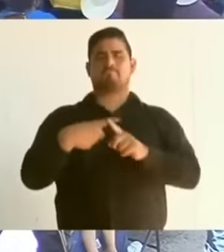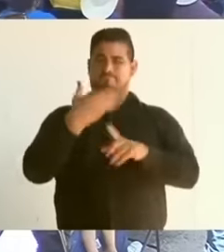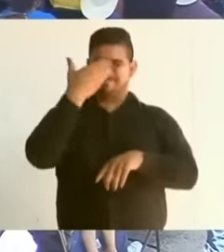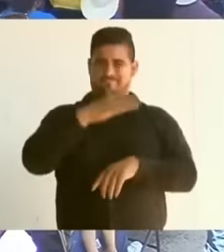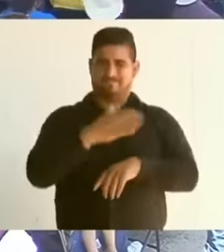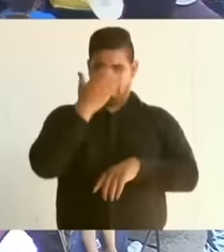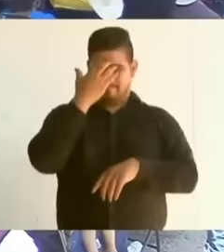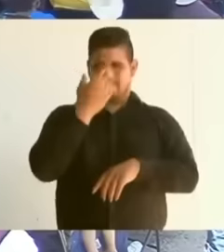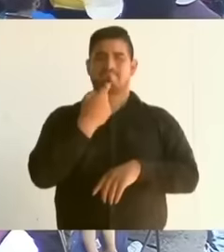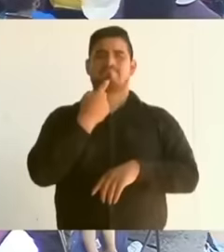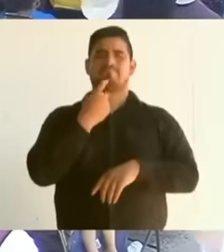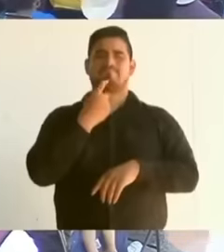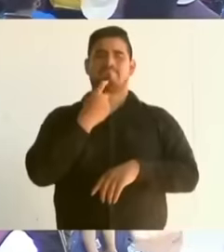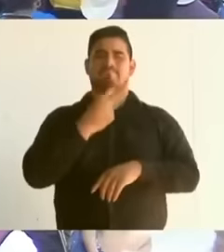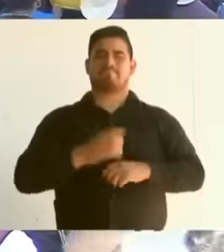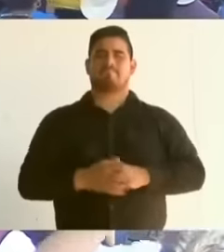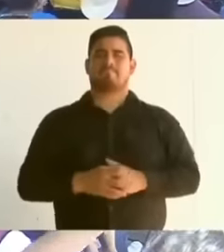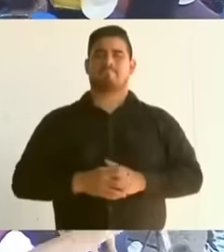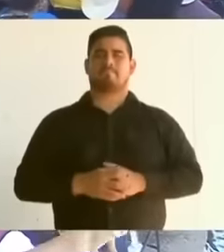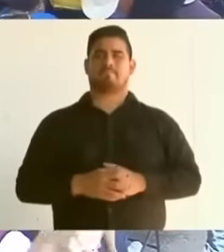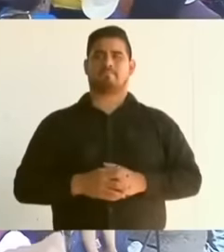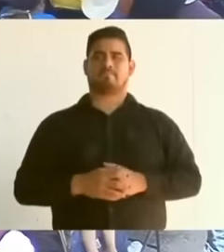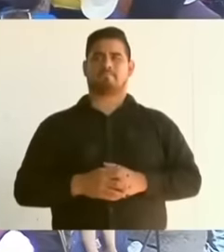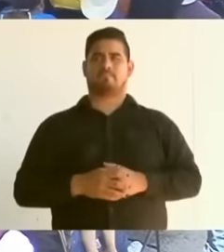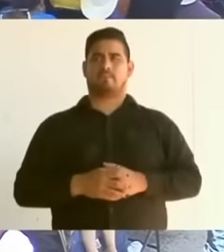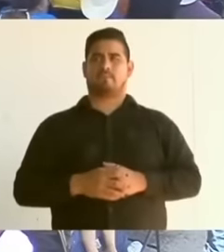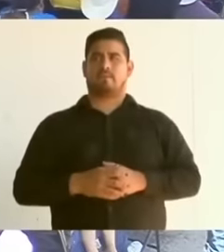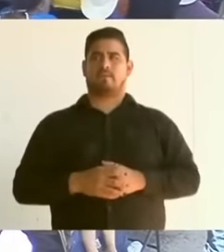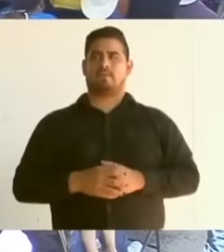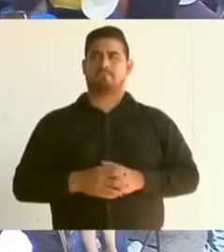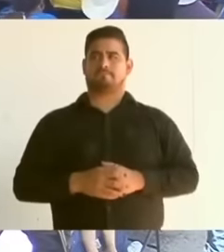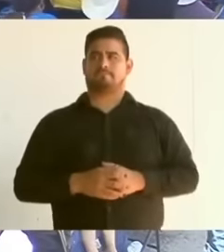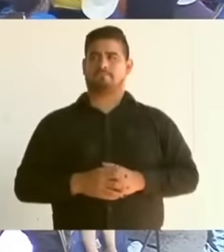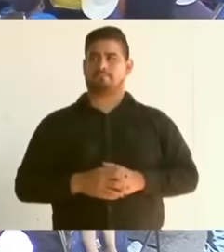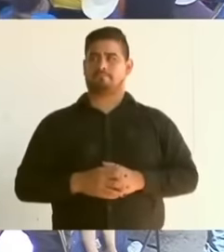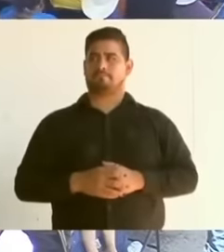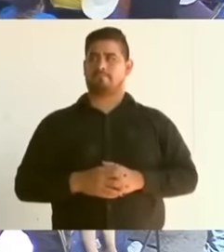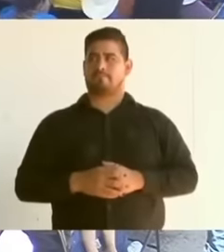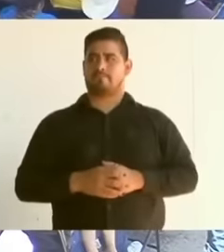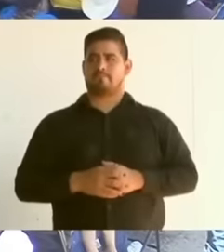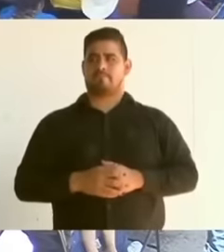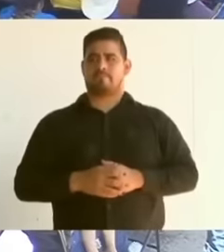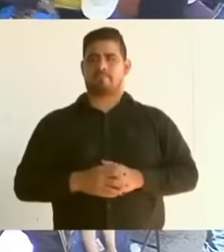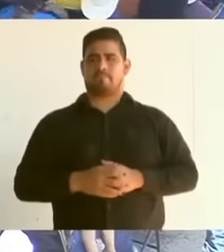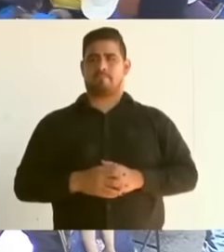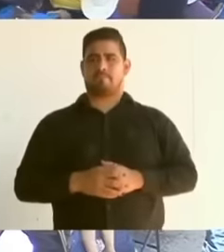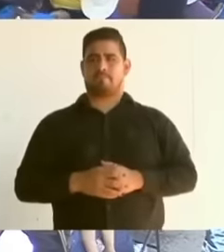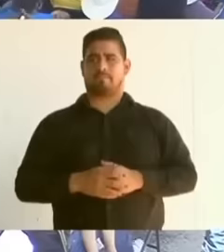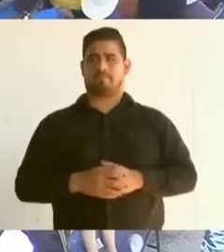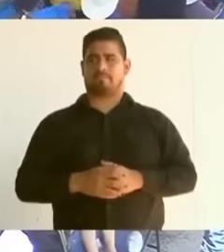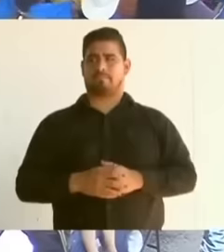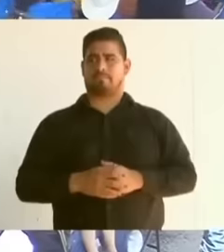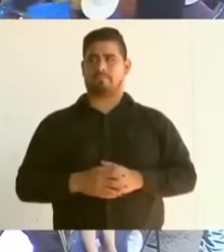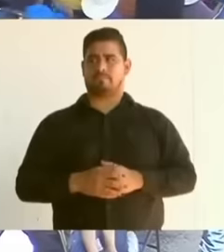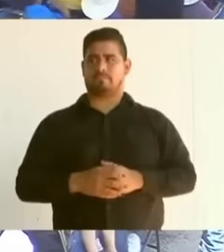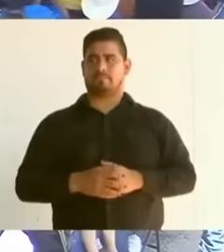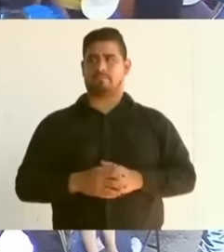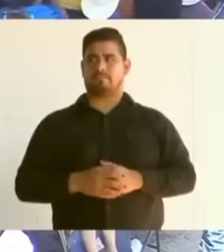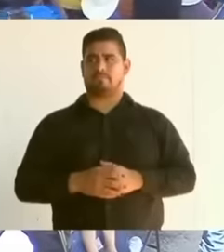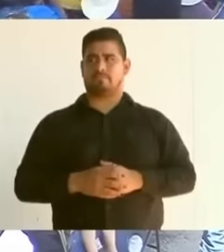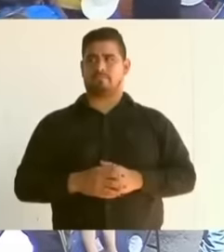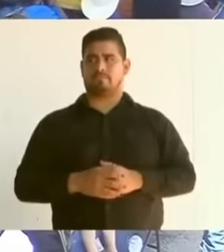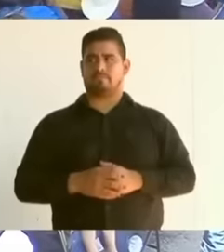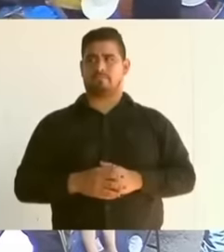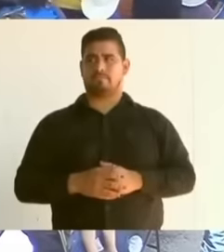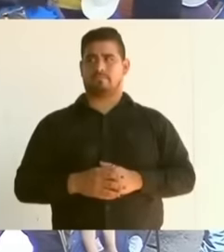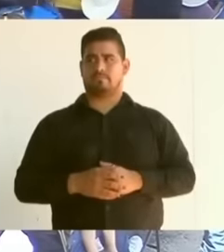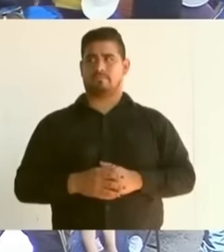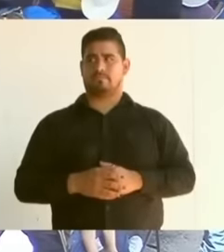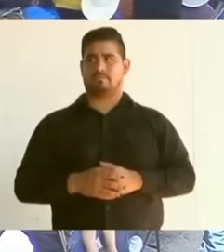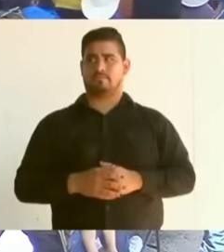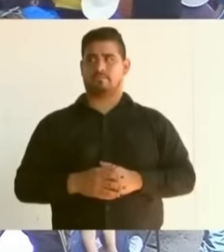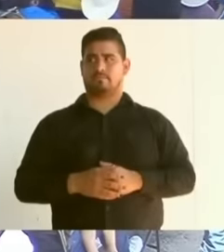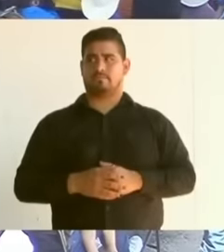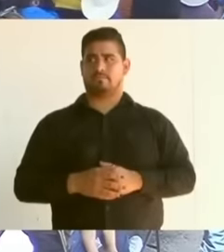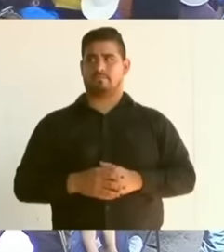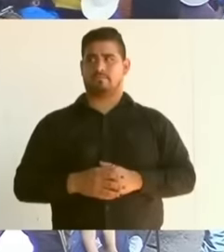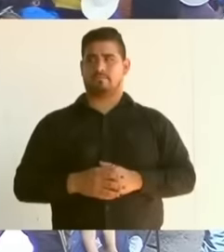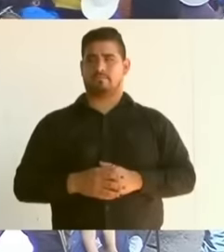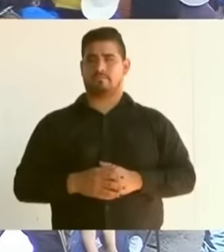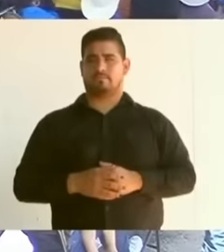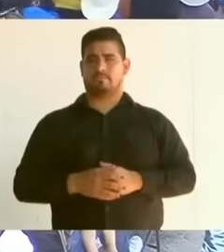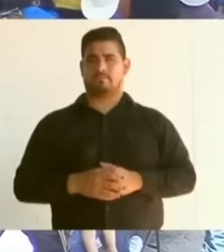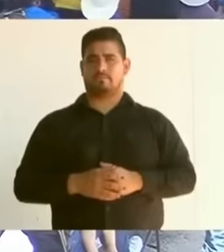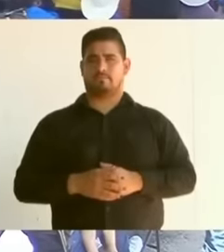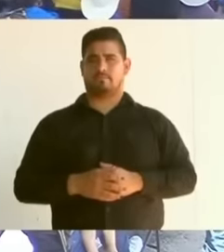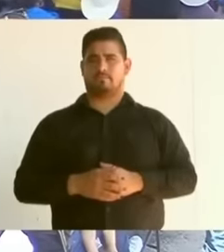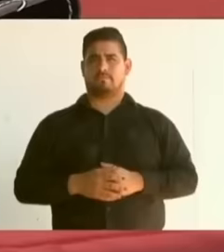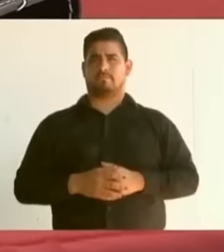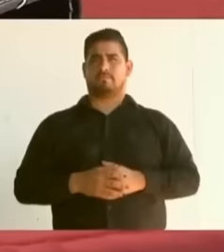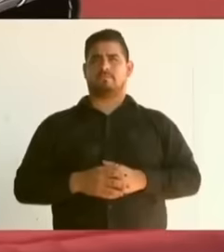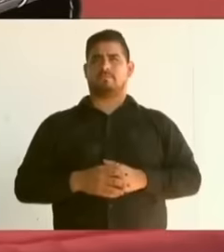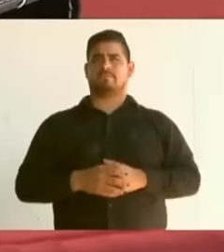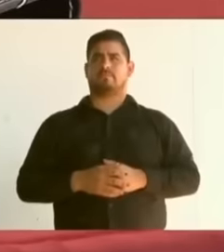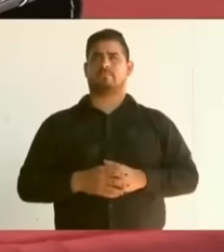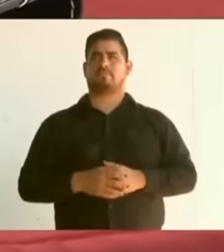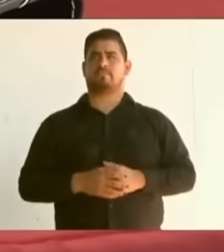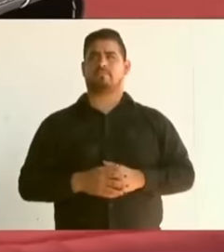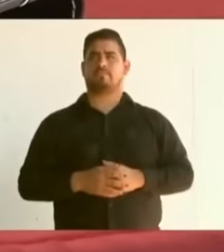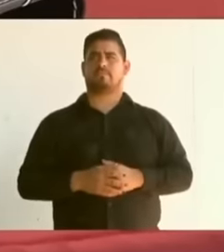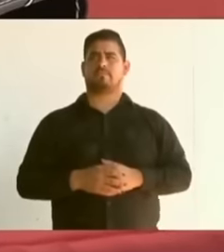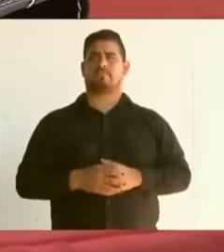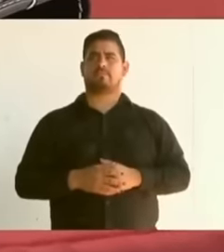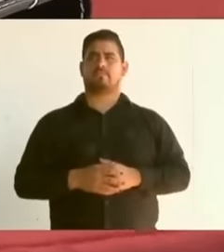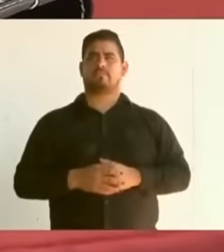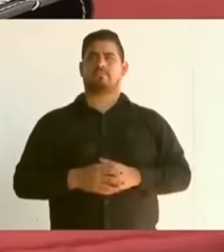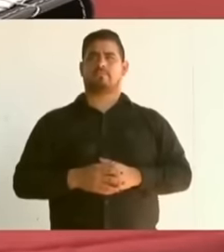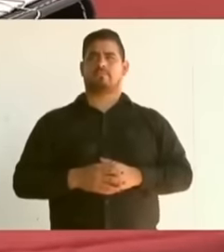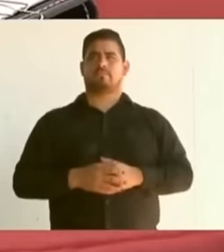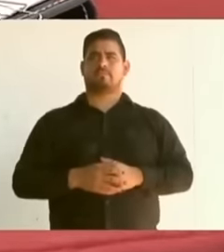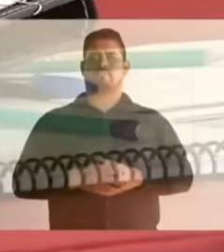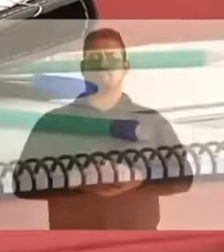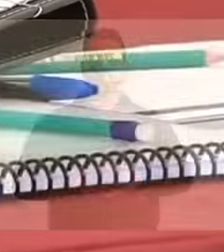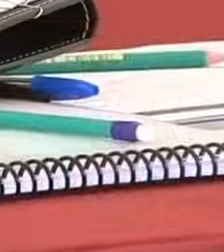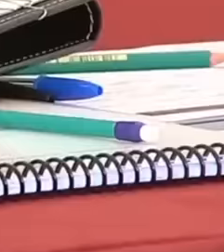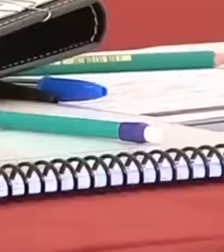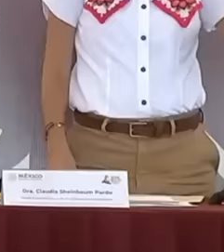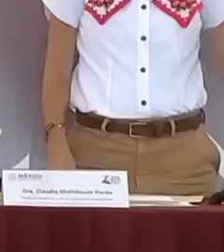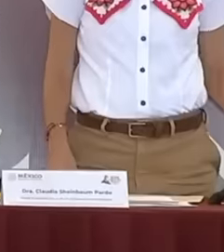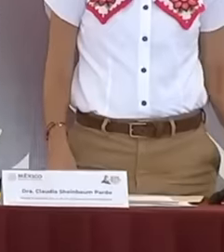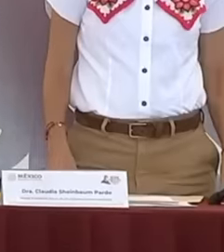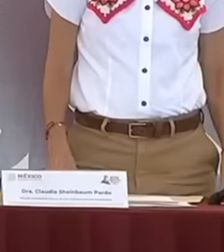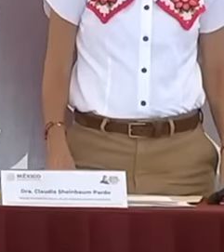Obrador and manuelz Obrador